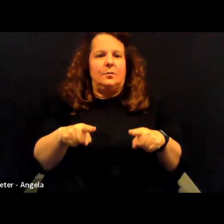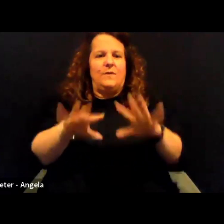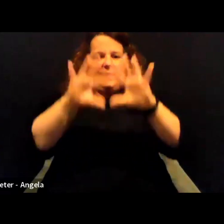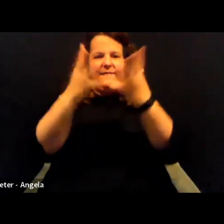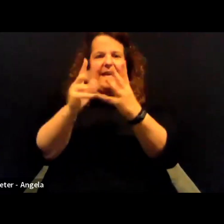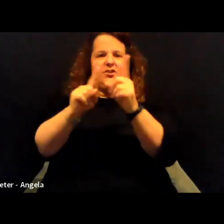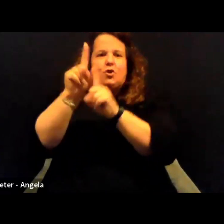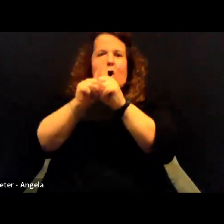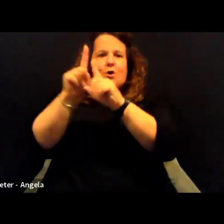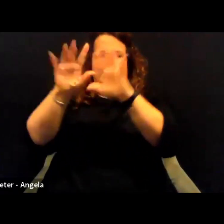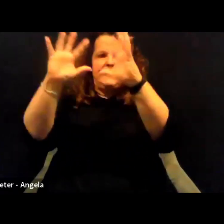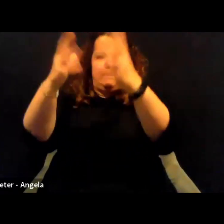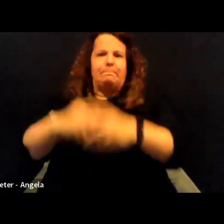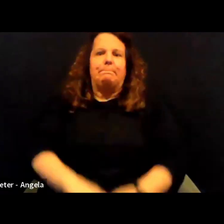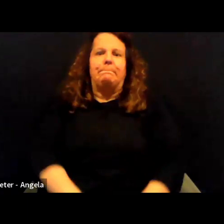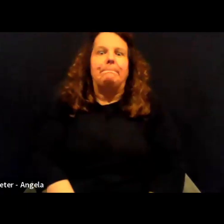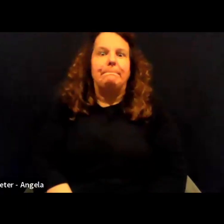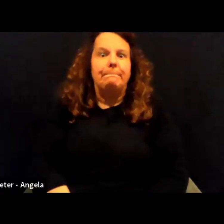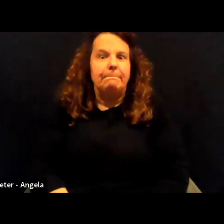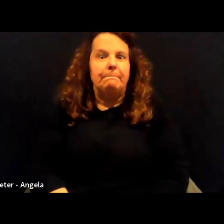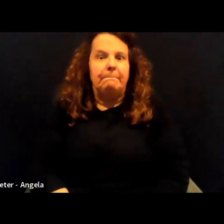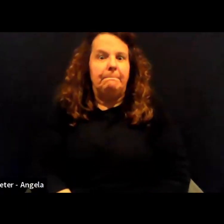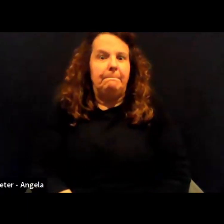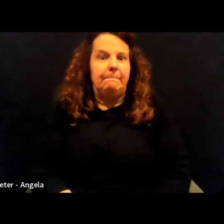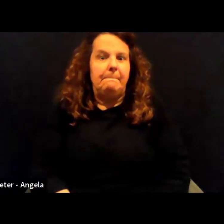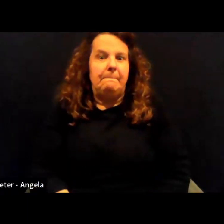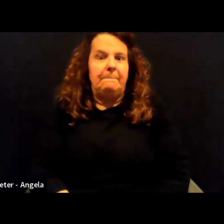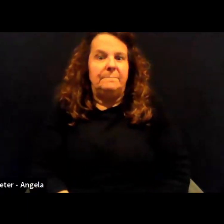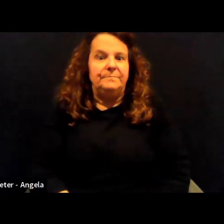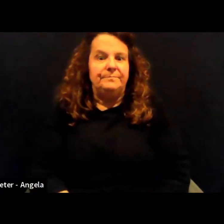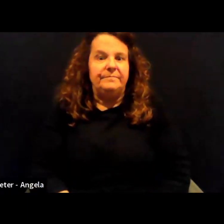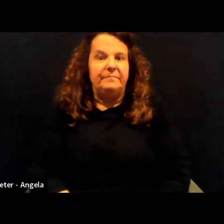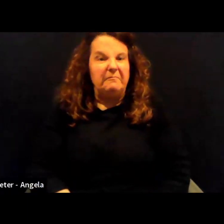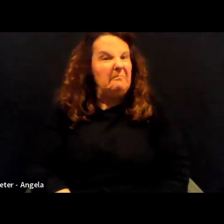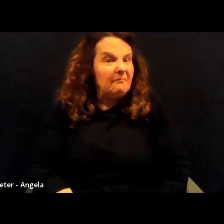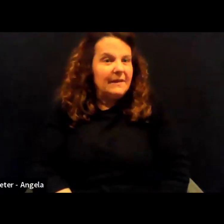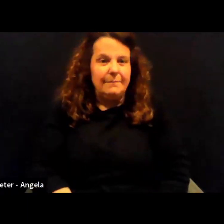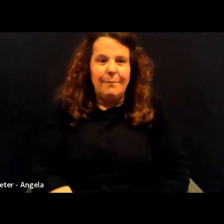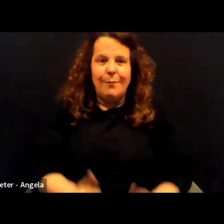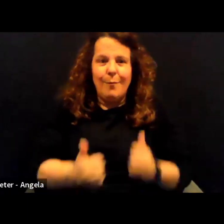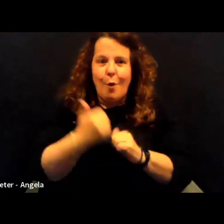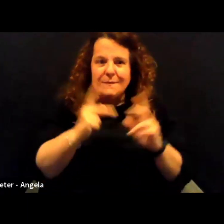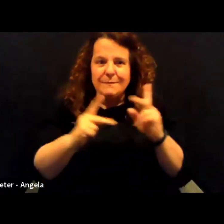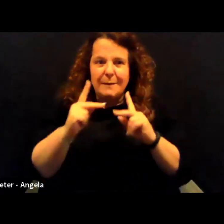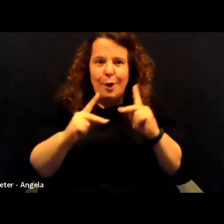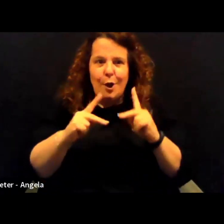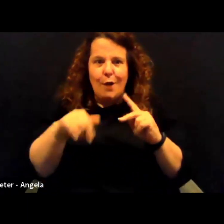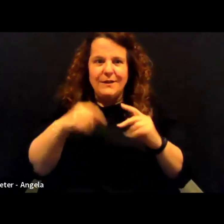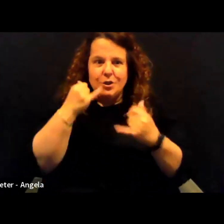And I mean, I'm fairly sure that most people on this call might have not even known that existed.